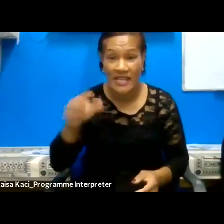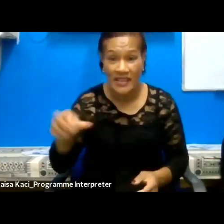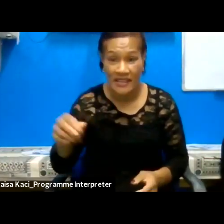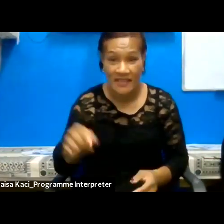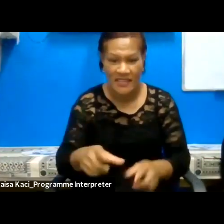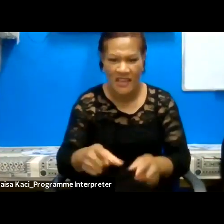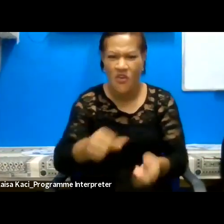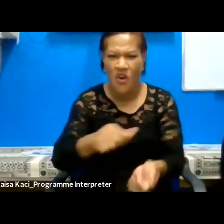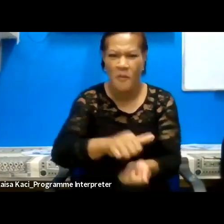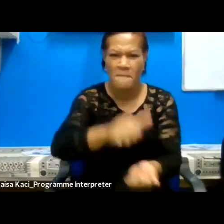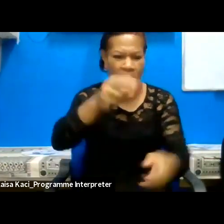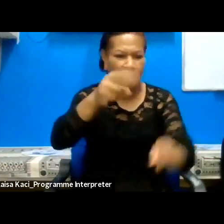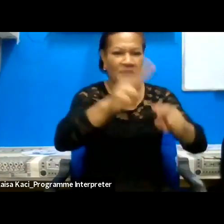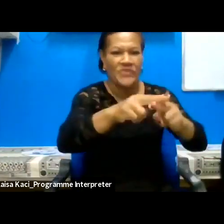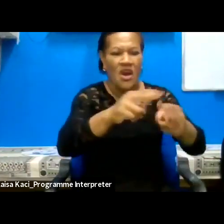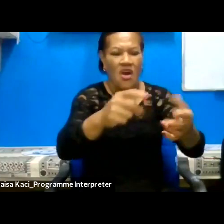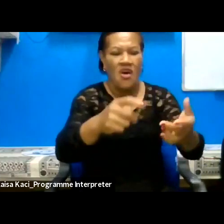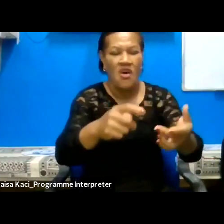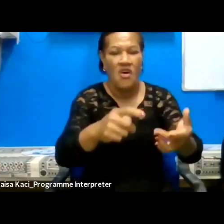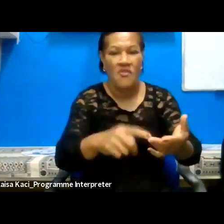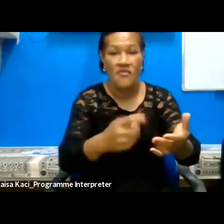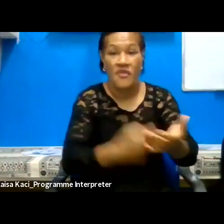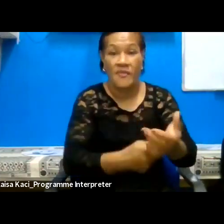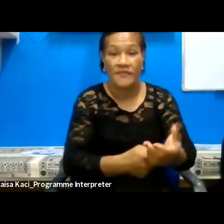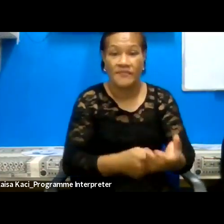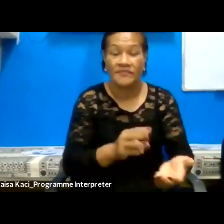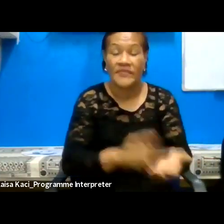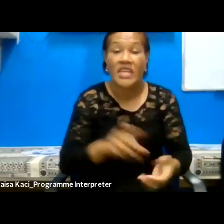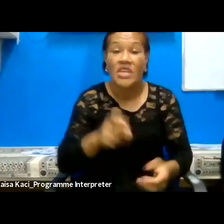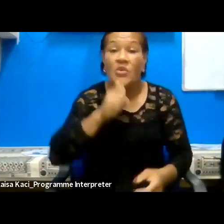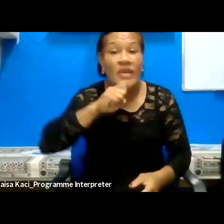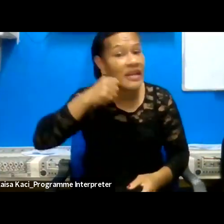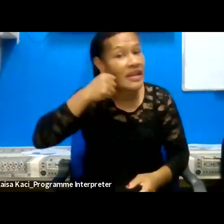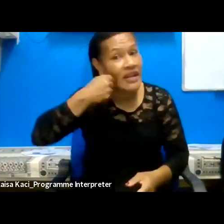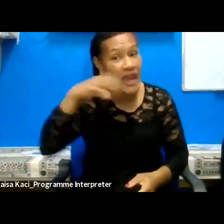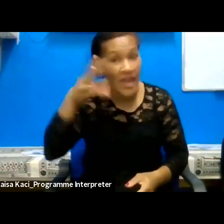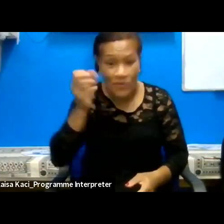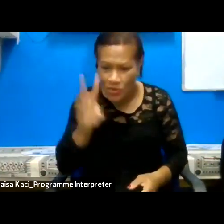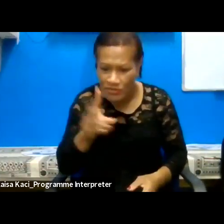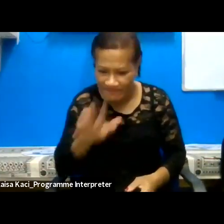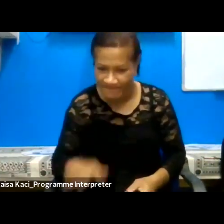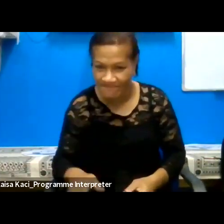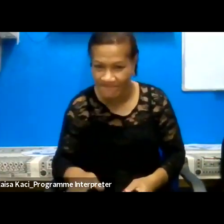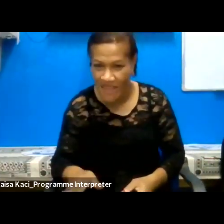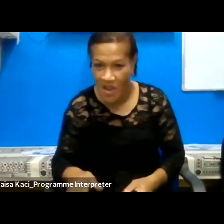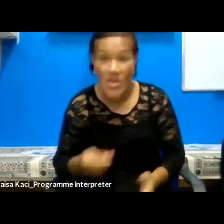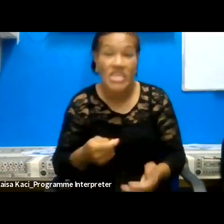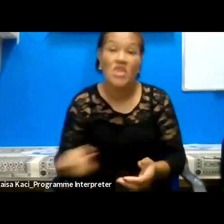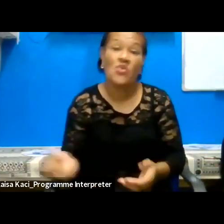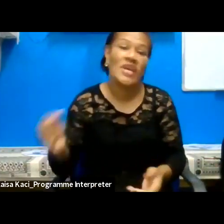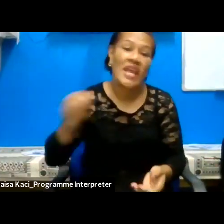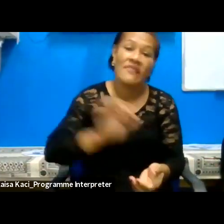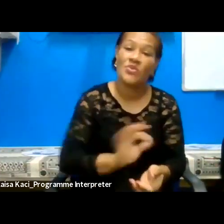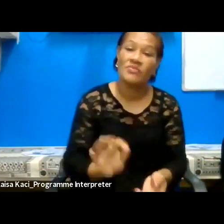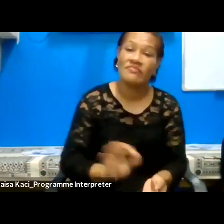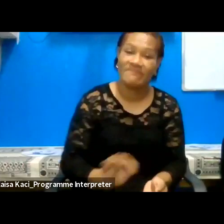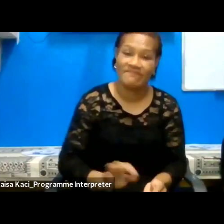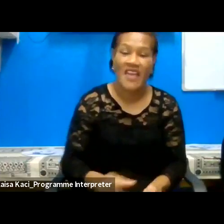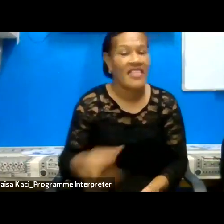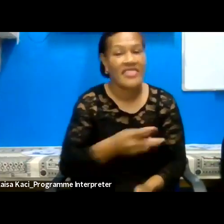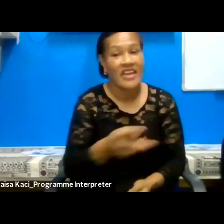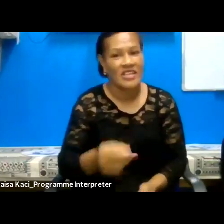When the shops crack down. I'm